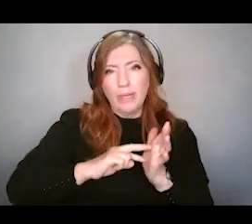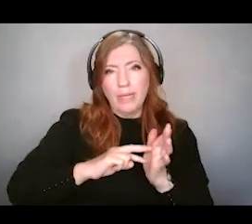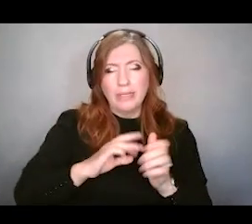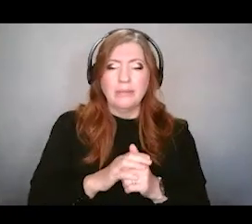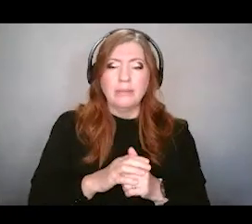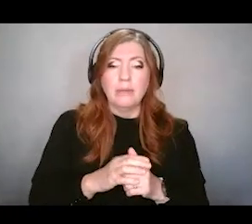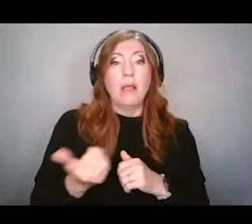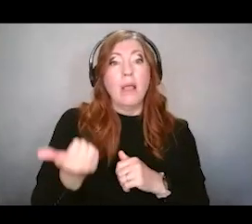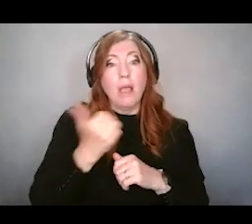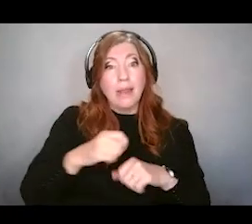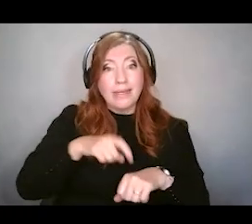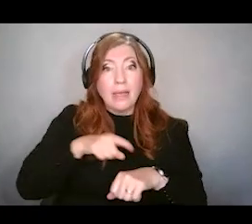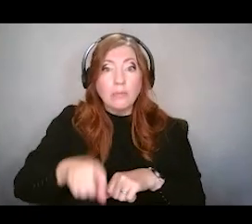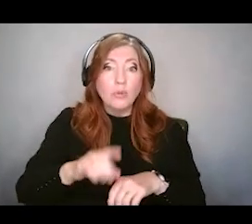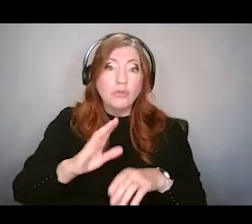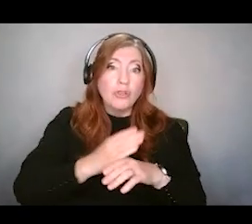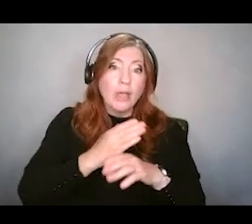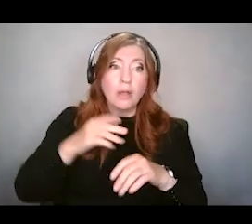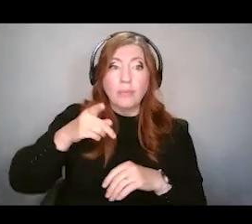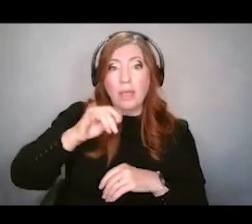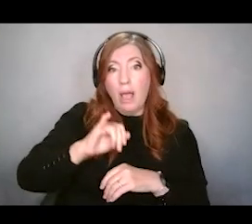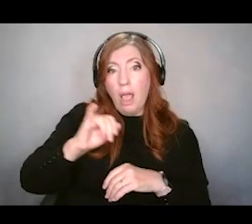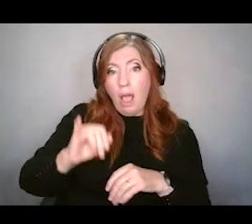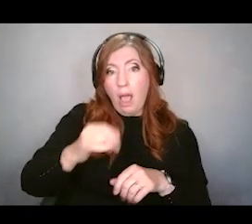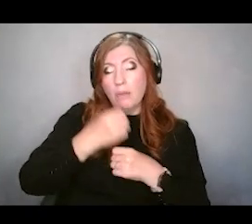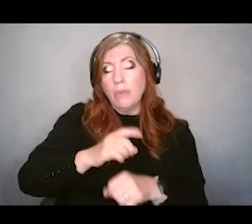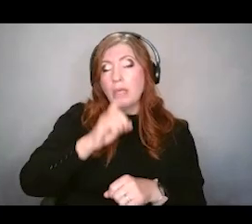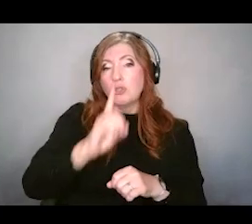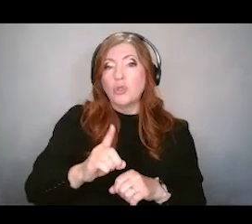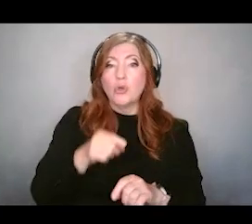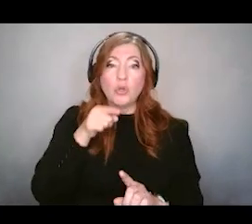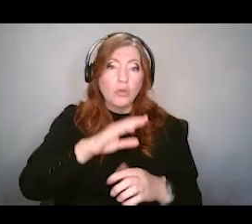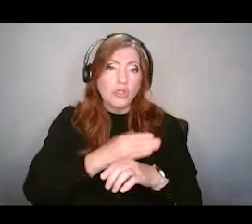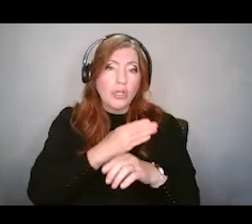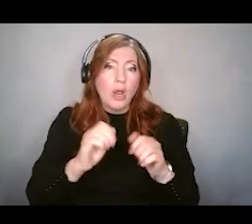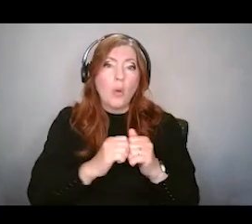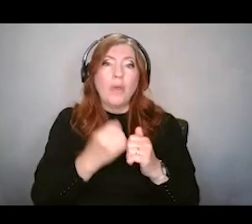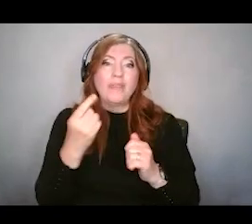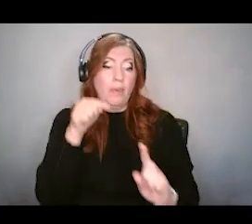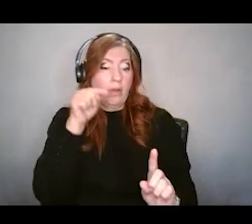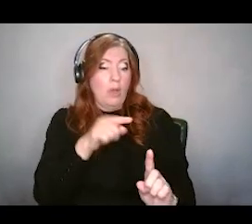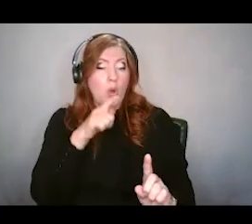sharing PII, make sure it’s with someone who is authorized and that it aligns with the